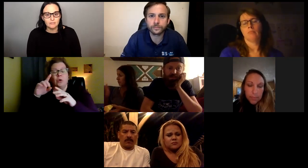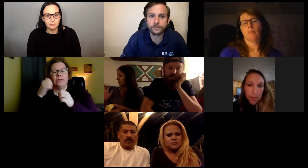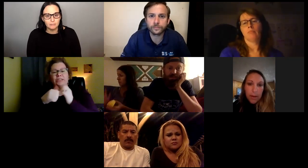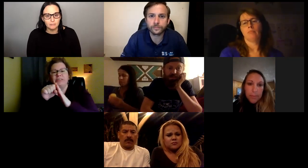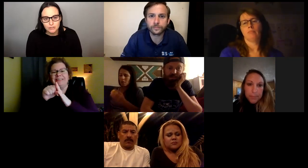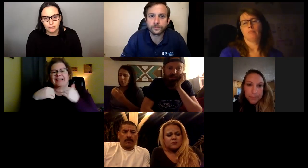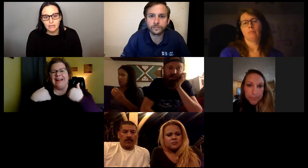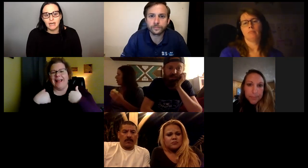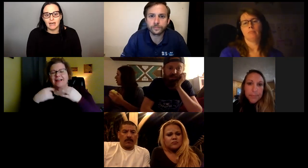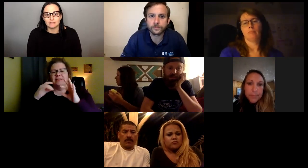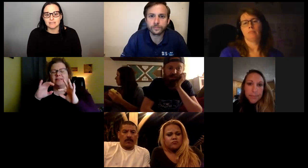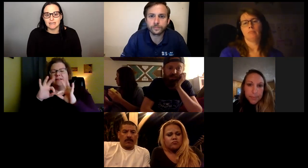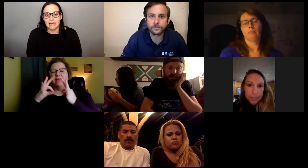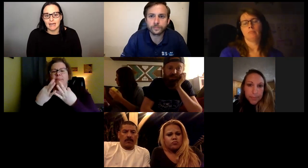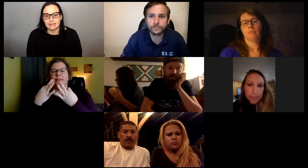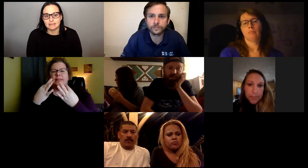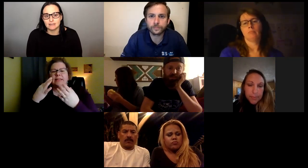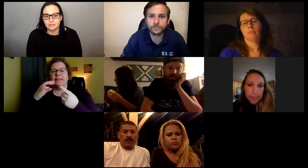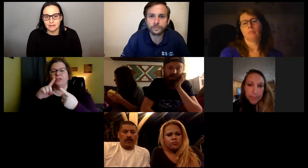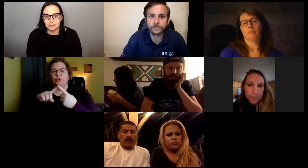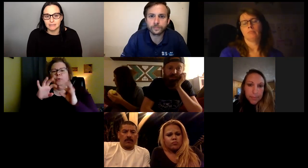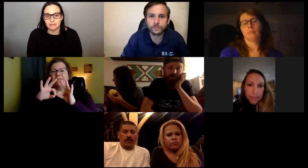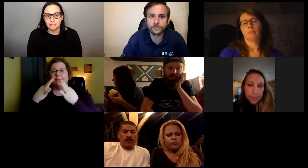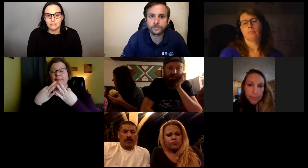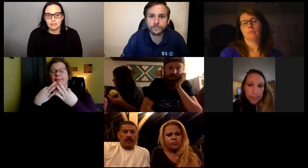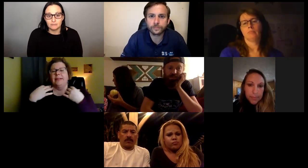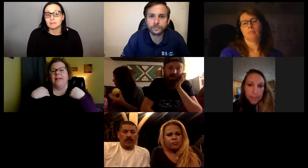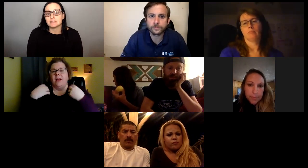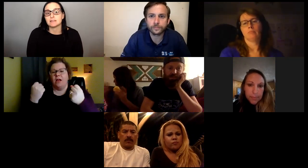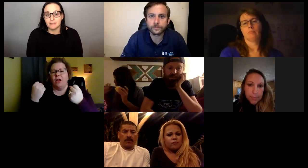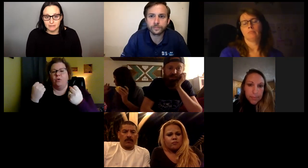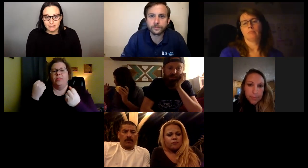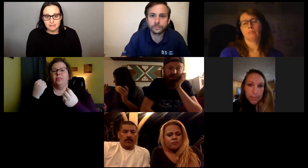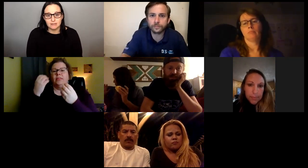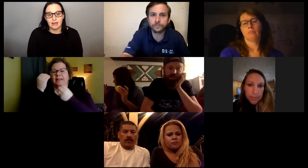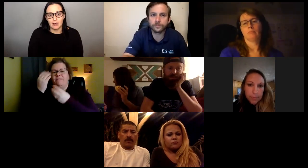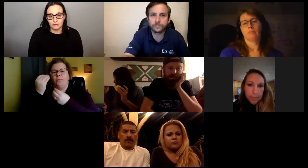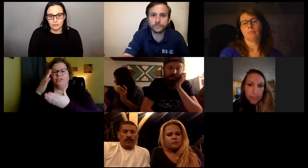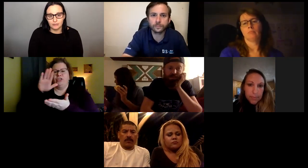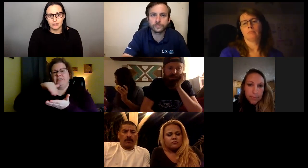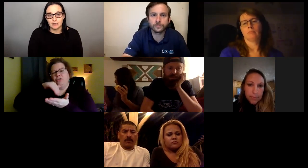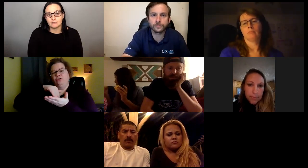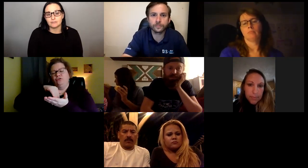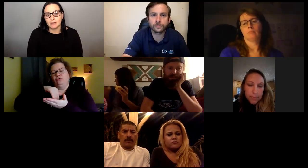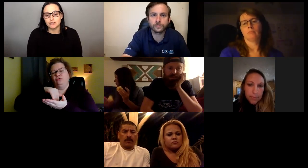but also every state has a family